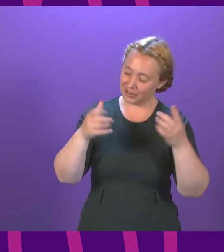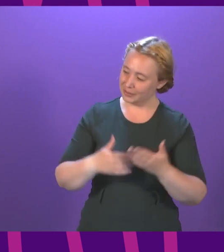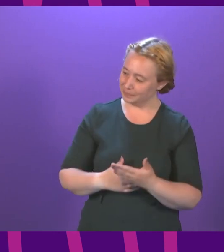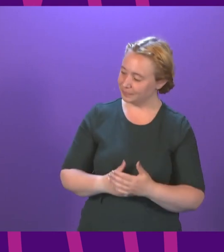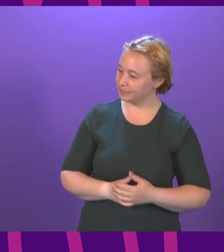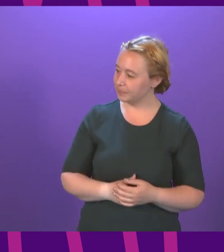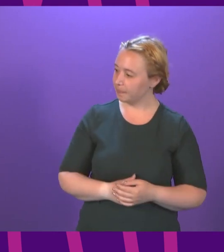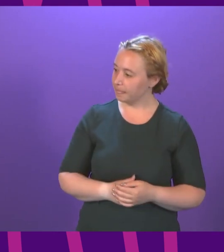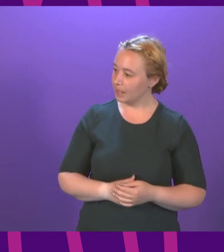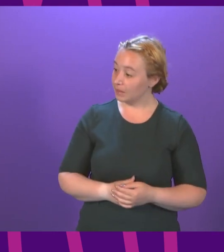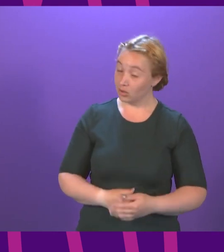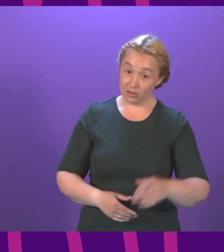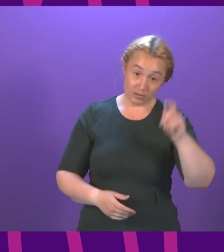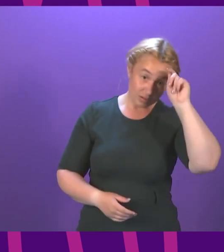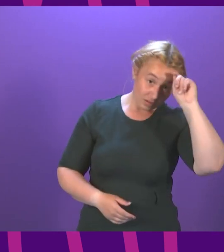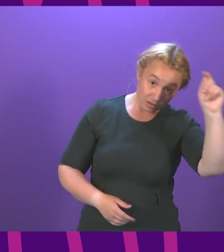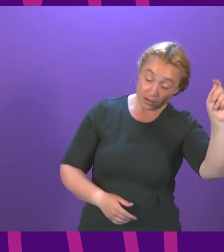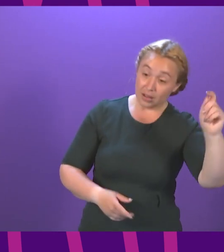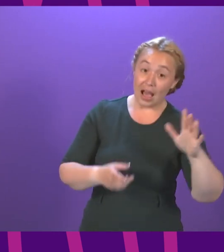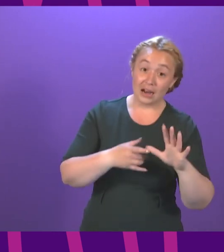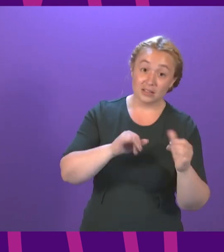With the greatest of respect to Anas Sarwar—I will treat all his questions with